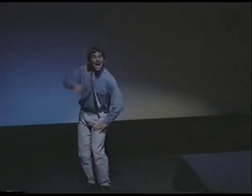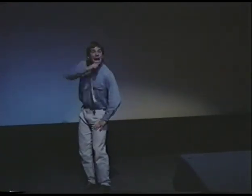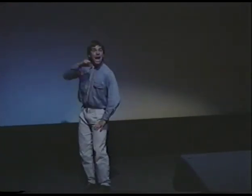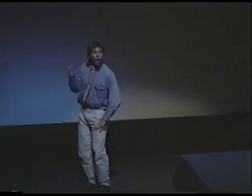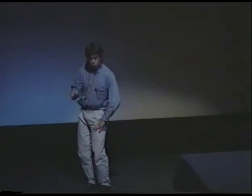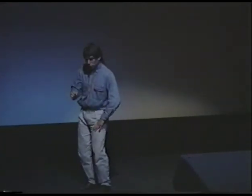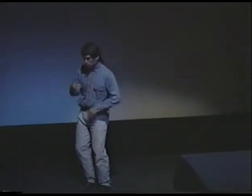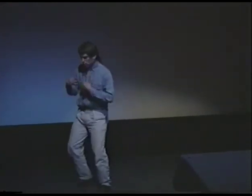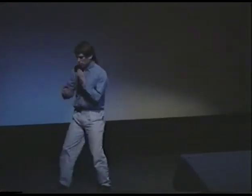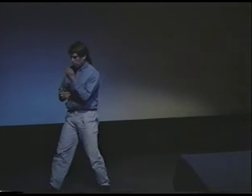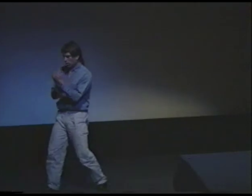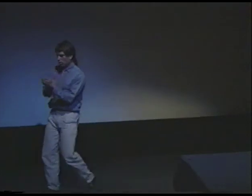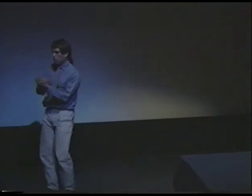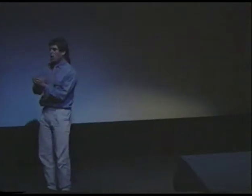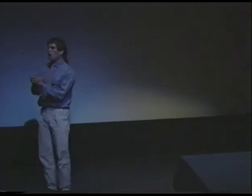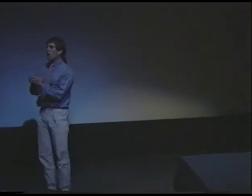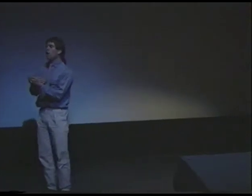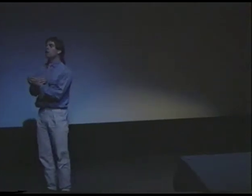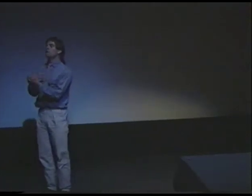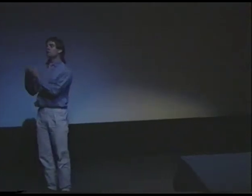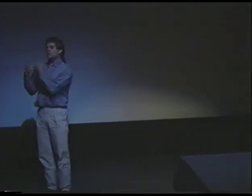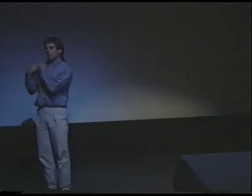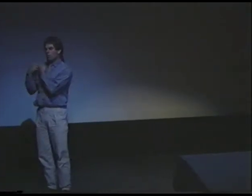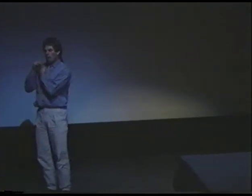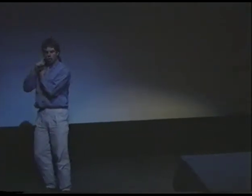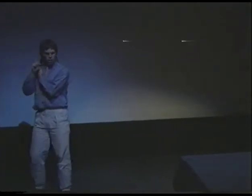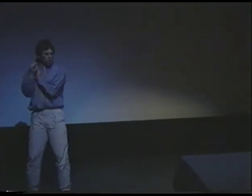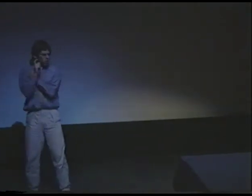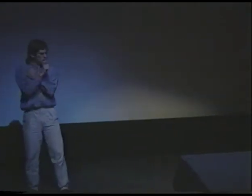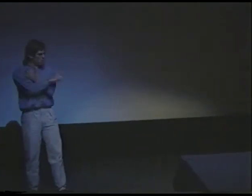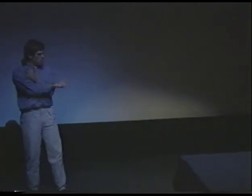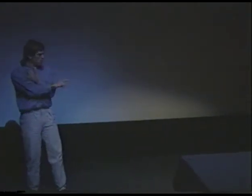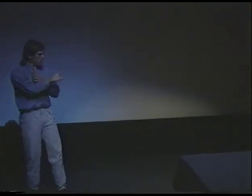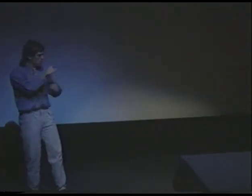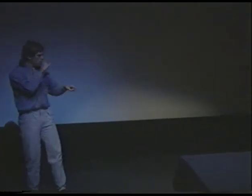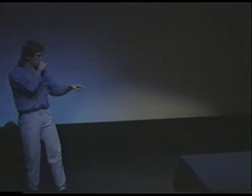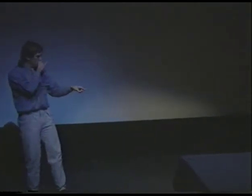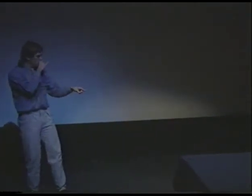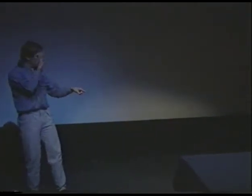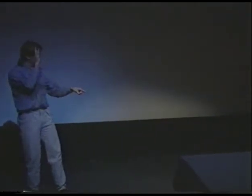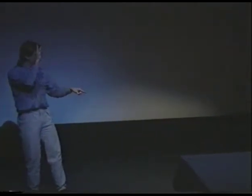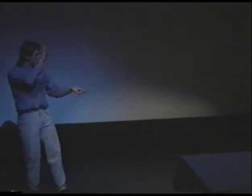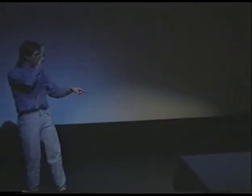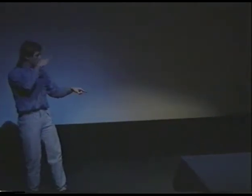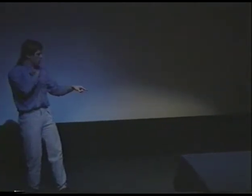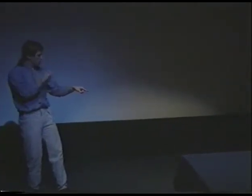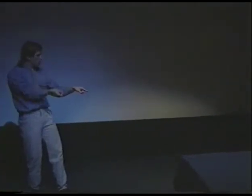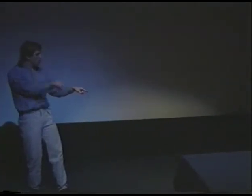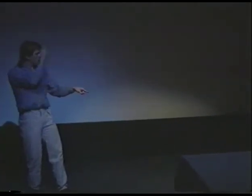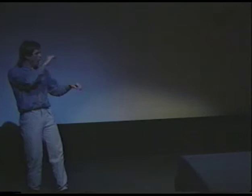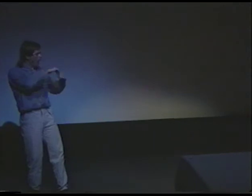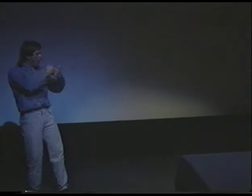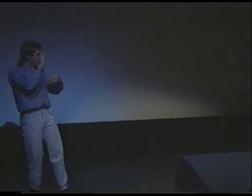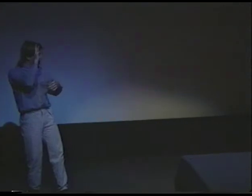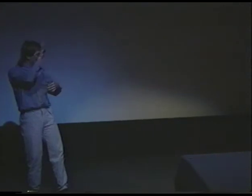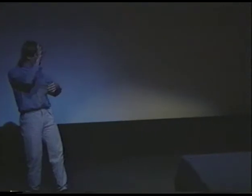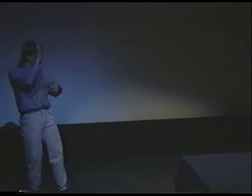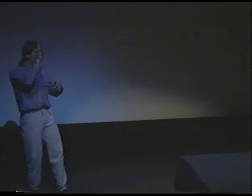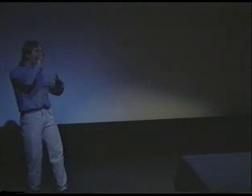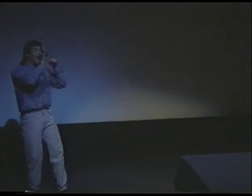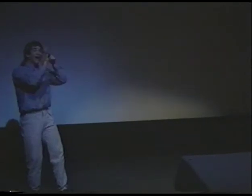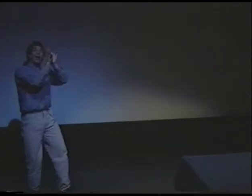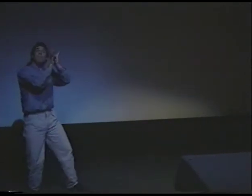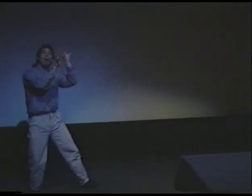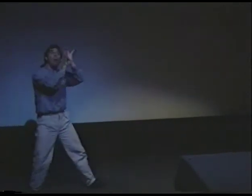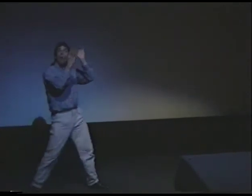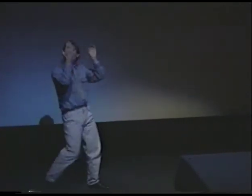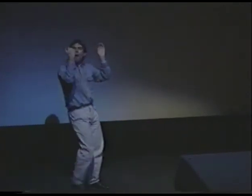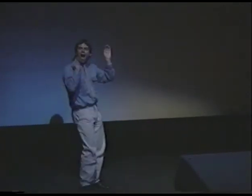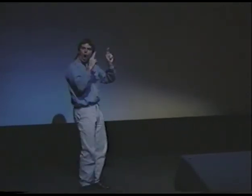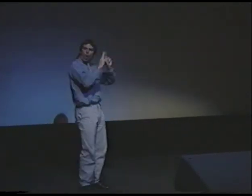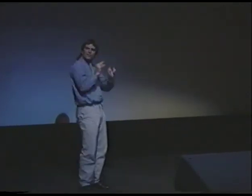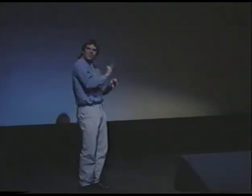Because of that late age, I realized